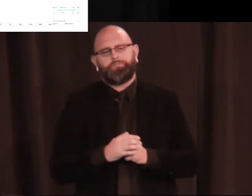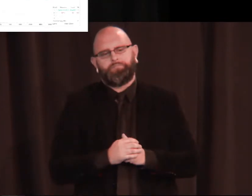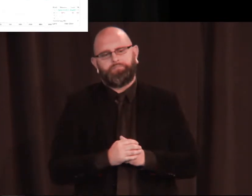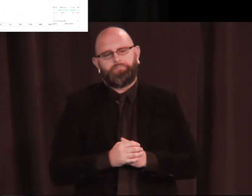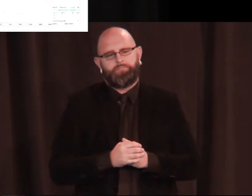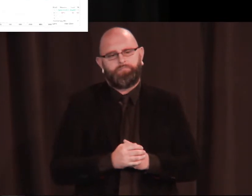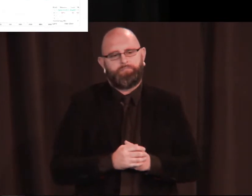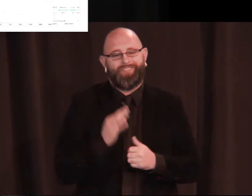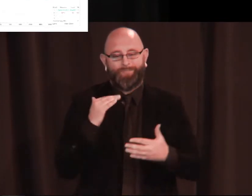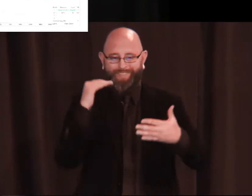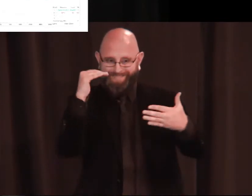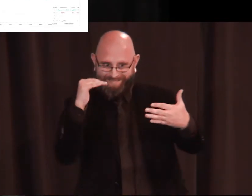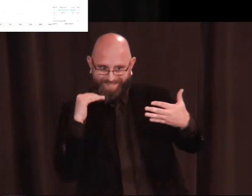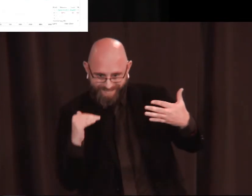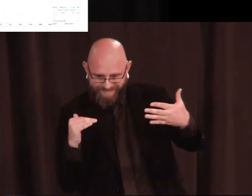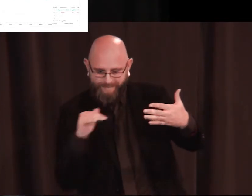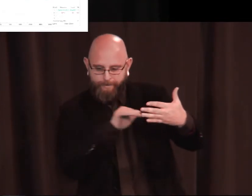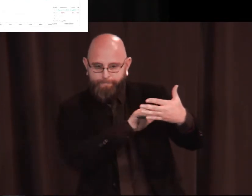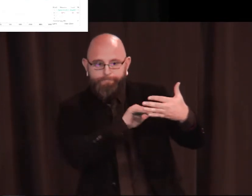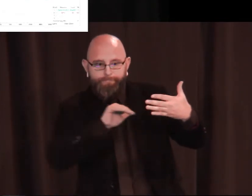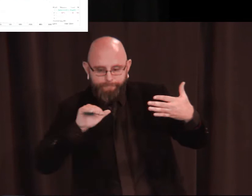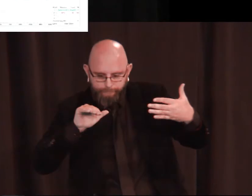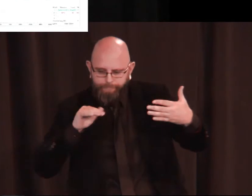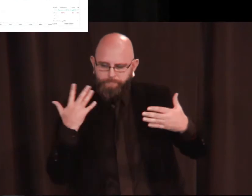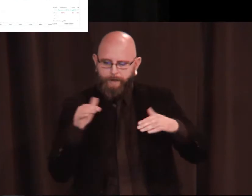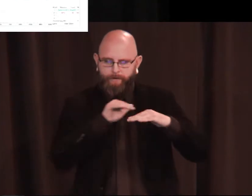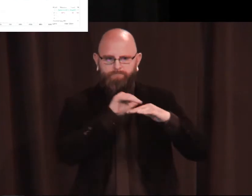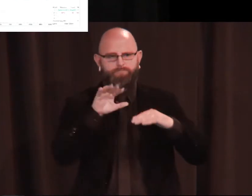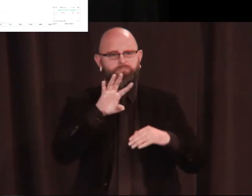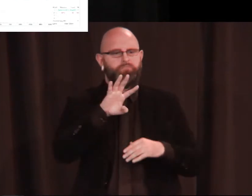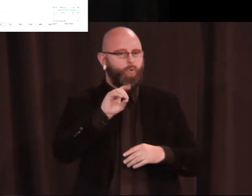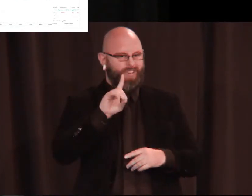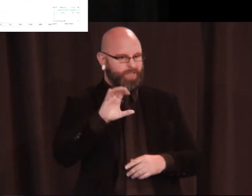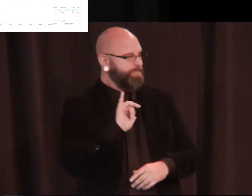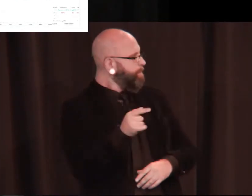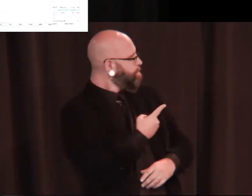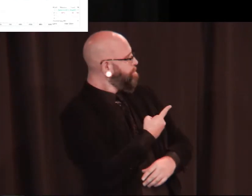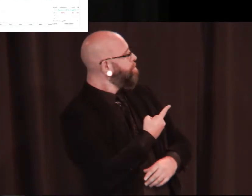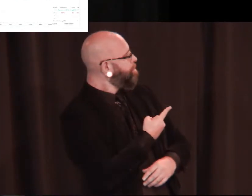that's a pure tone average of 40 decibels, and they don't have access to anything in